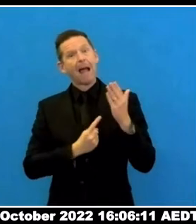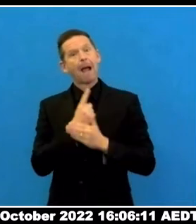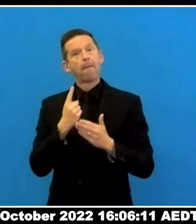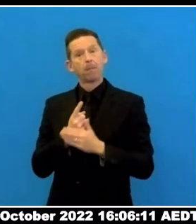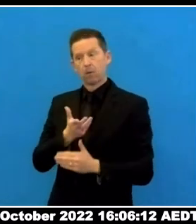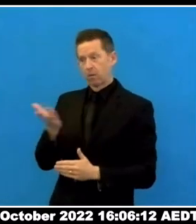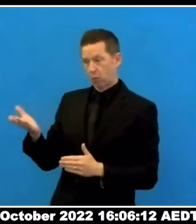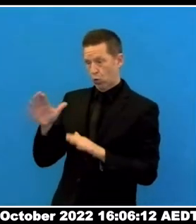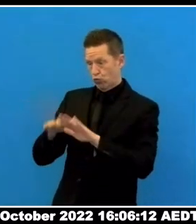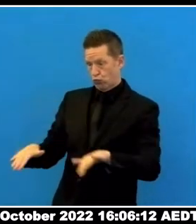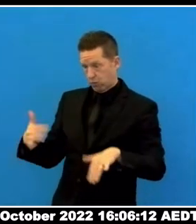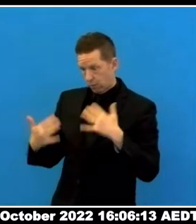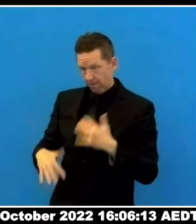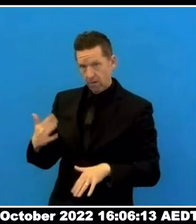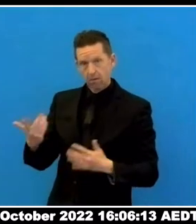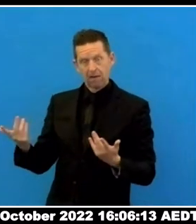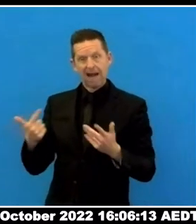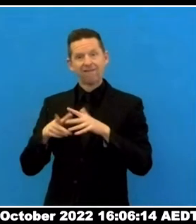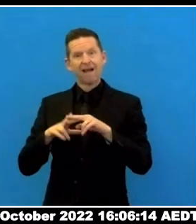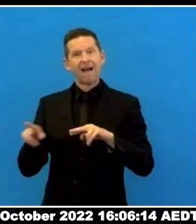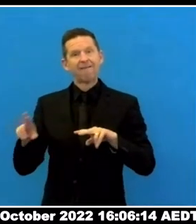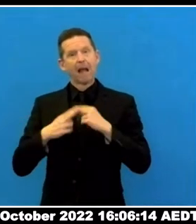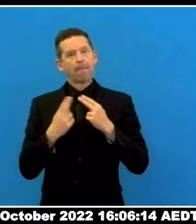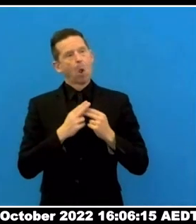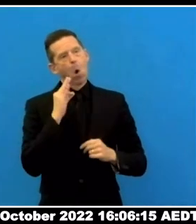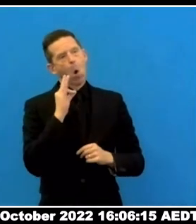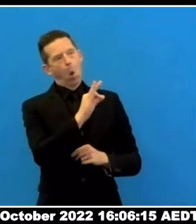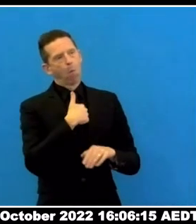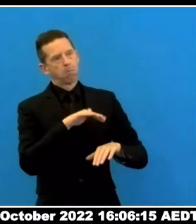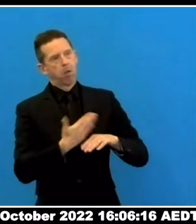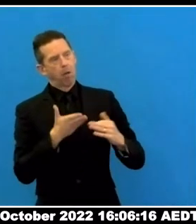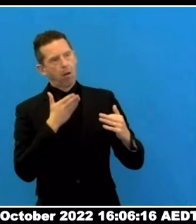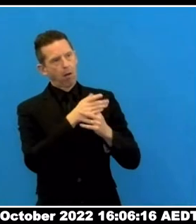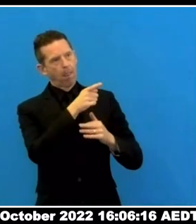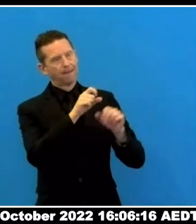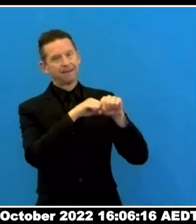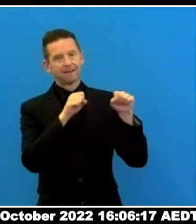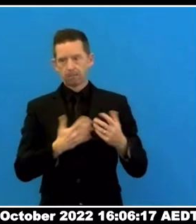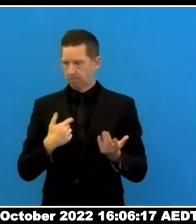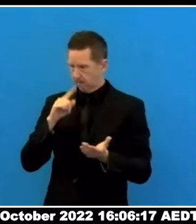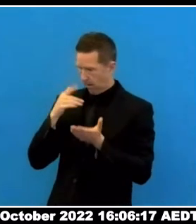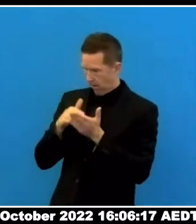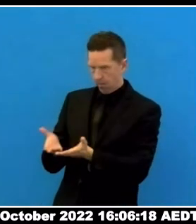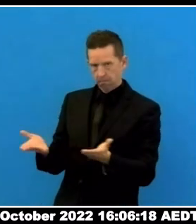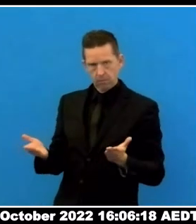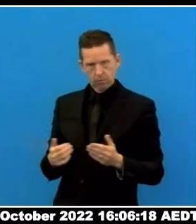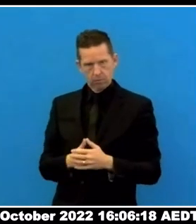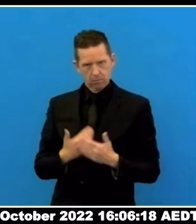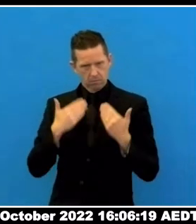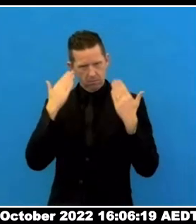if the families said no, then we can't do anything. I'm not sure about the legal side, how they are going to go legally